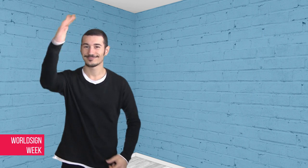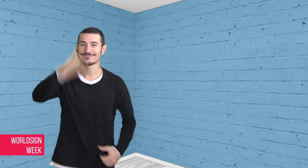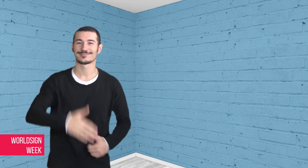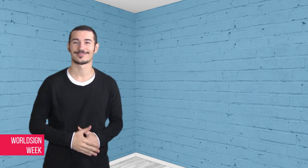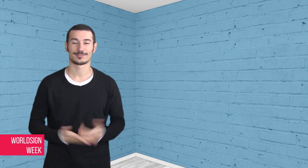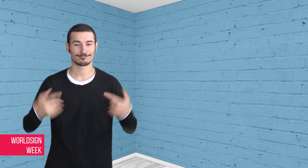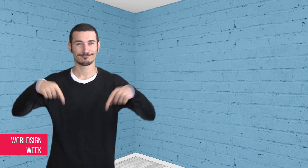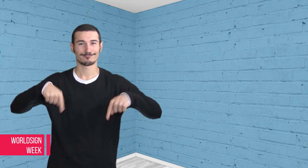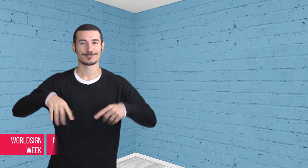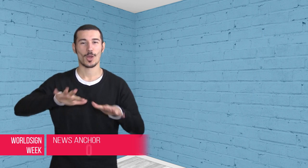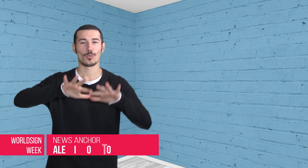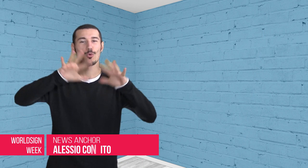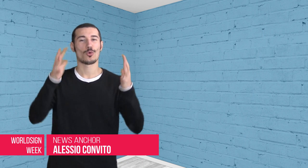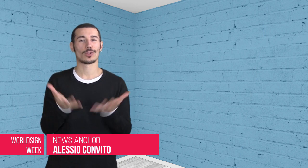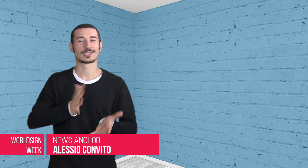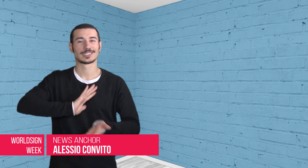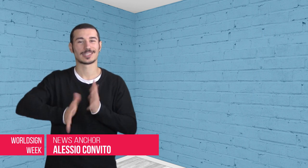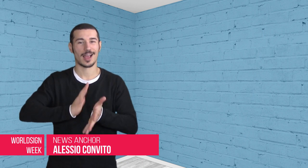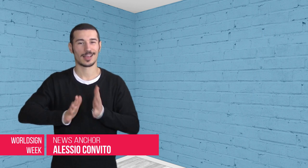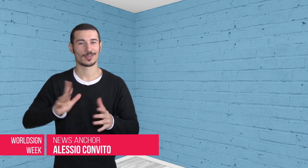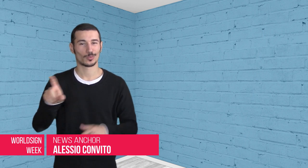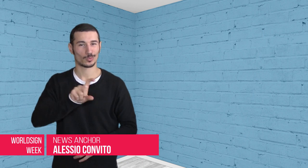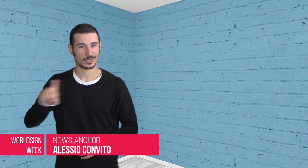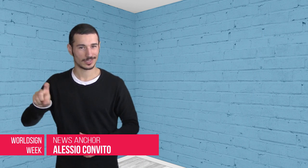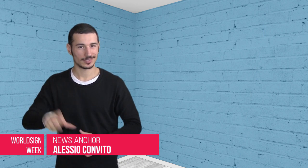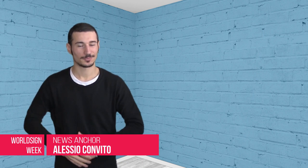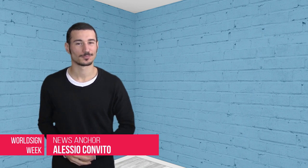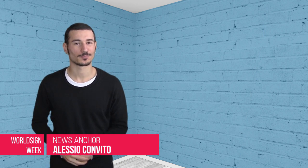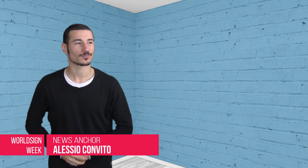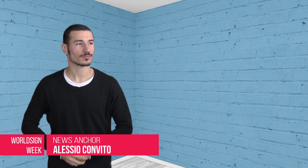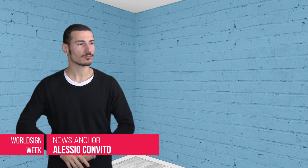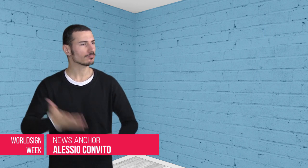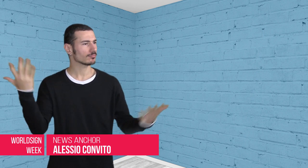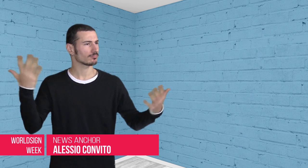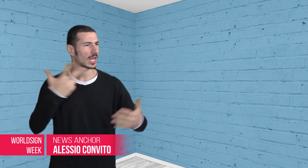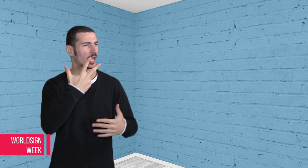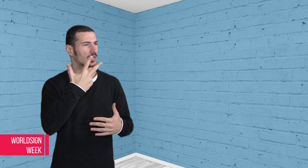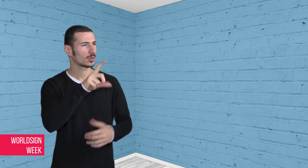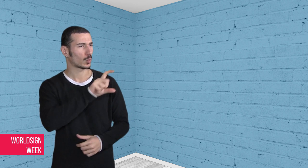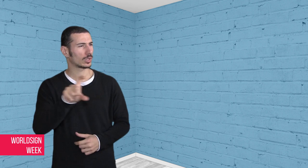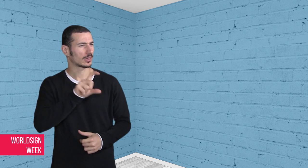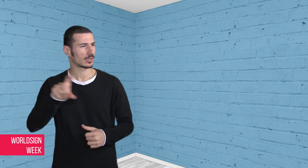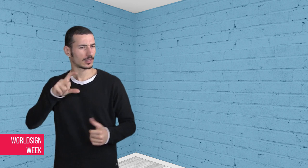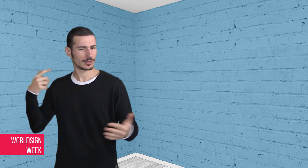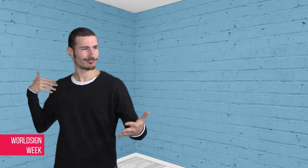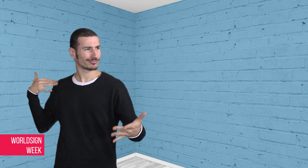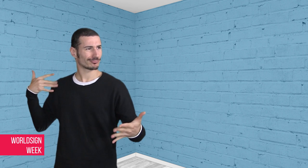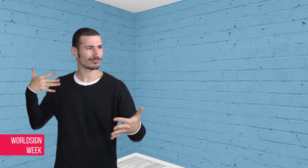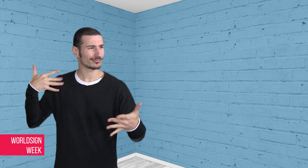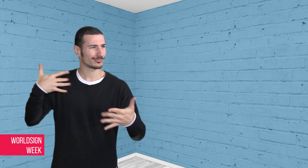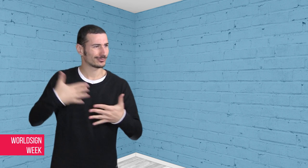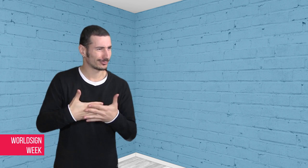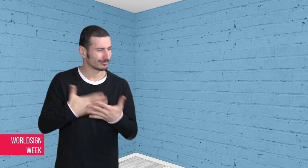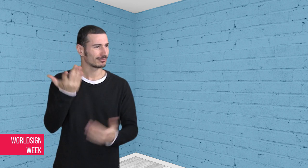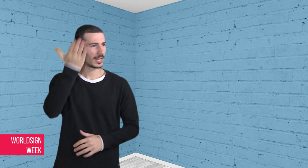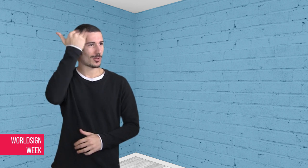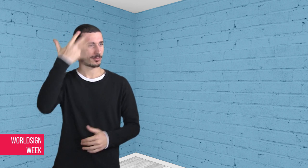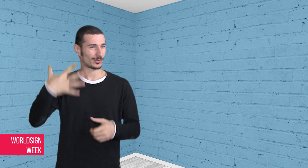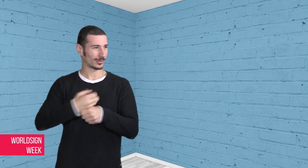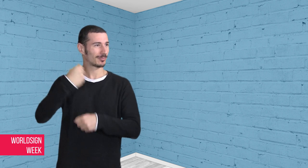Hello, it’s time for WorldSign Week It has been three weeks since Donald Trump